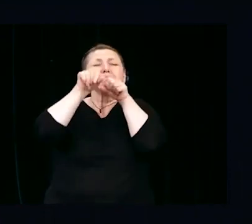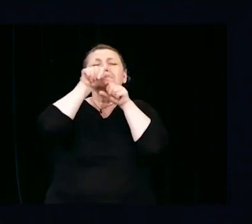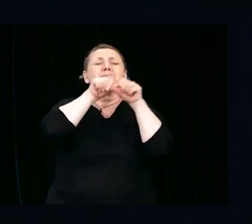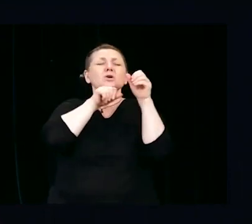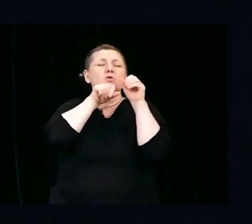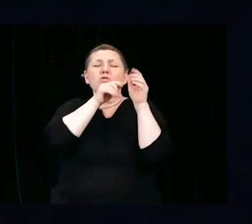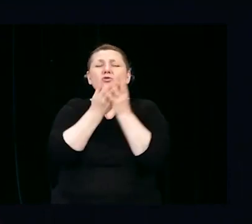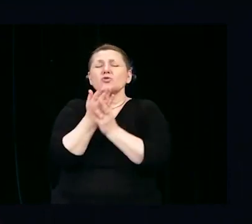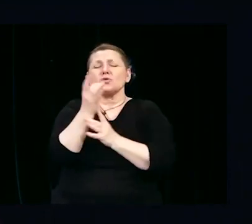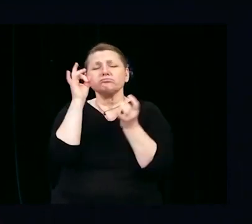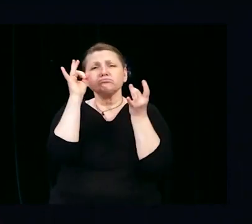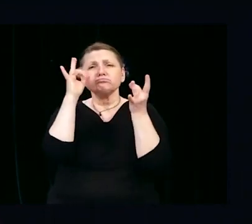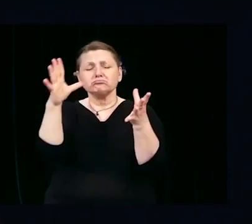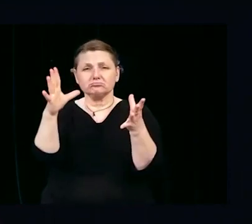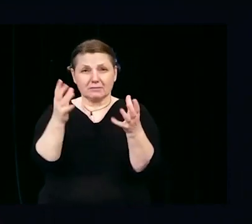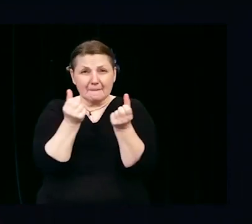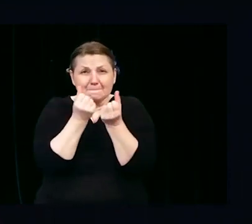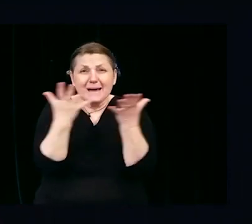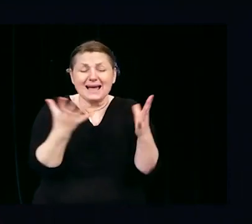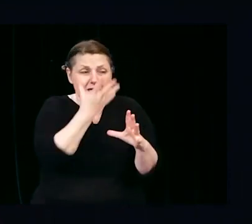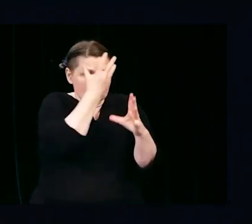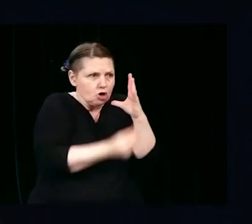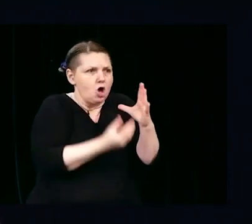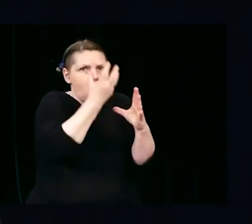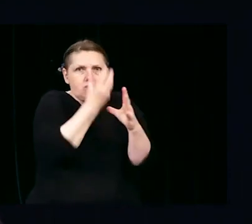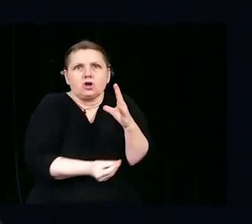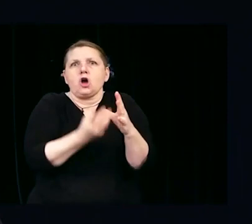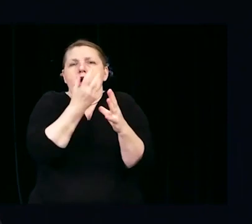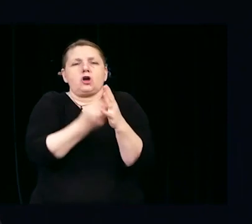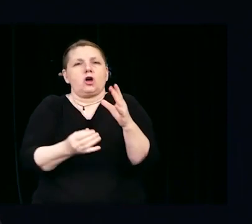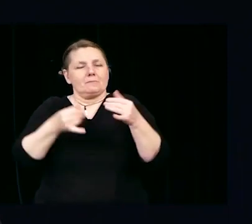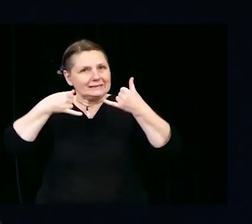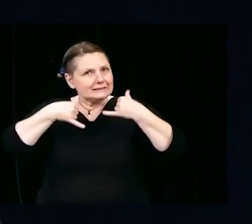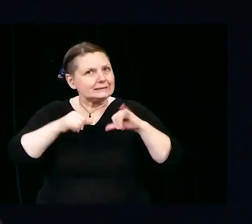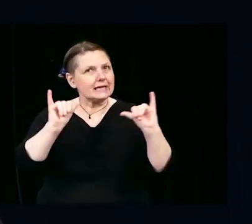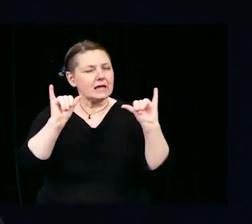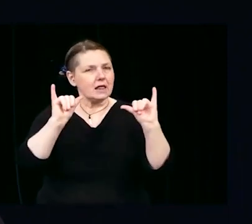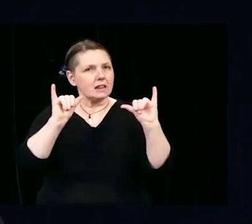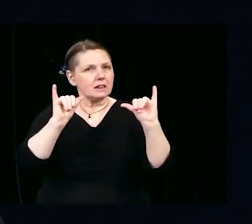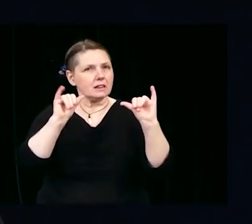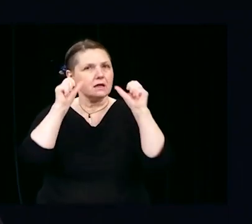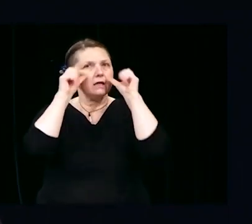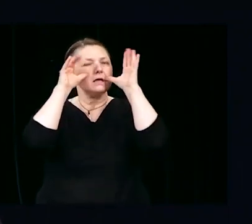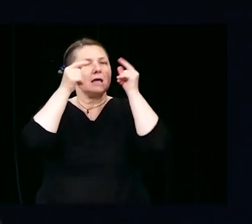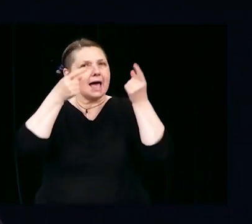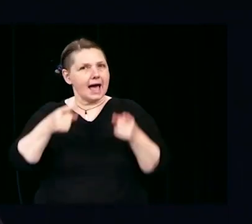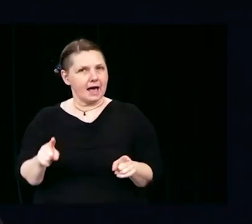surprising connections arose. I lost physical time with my parents